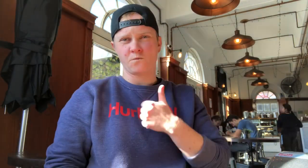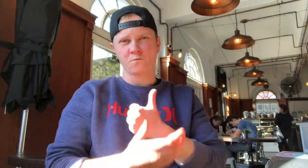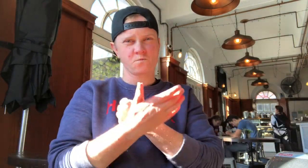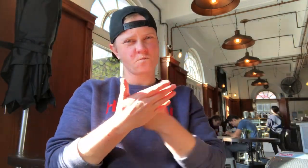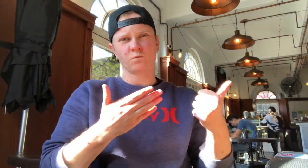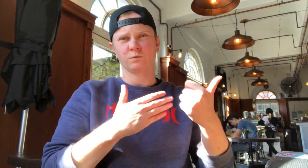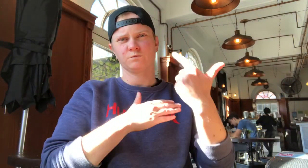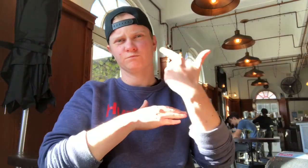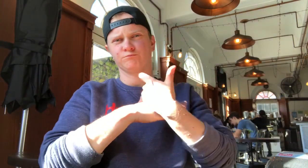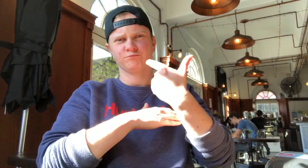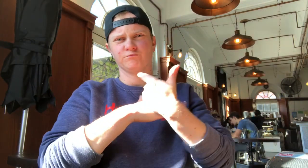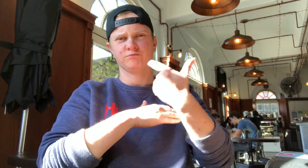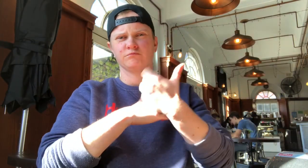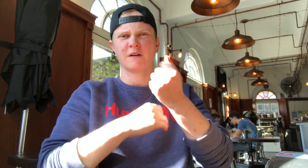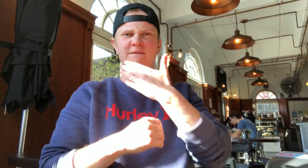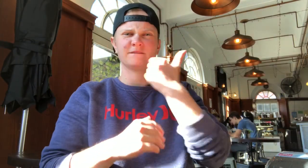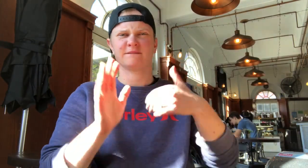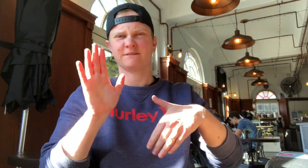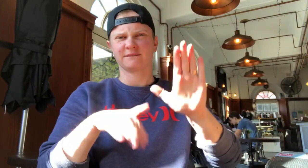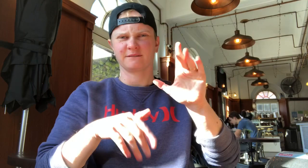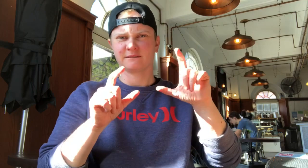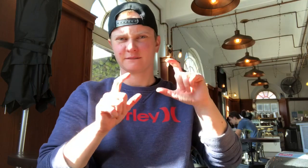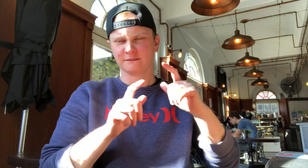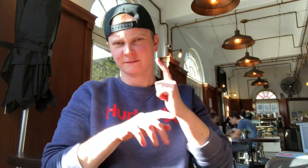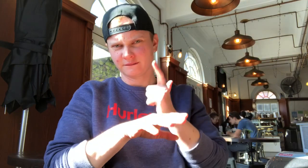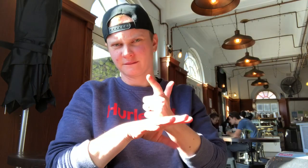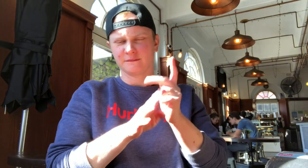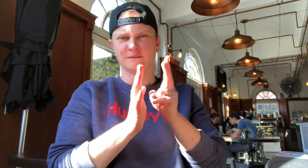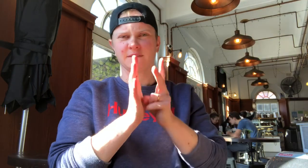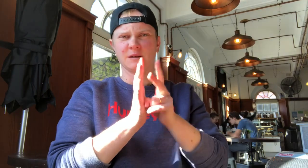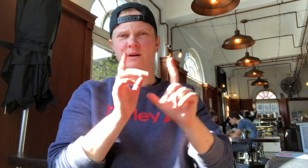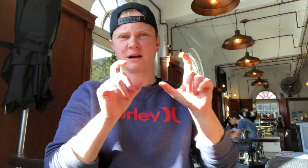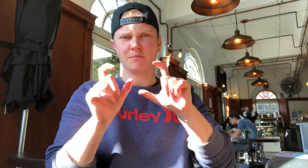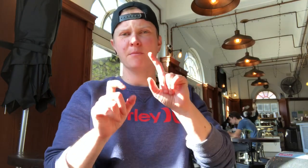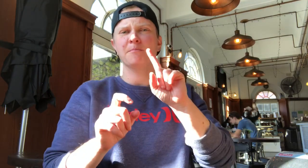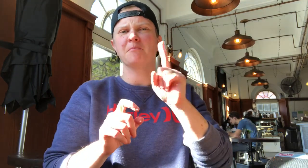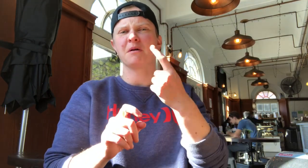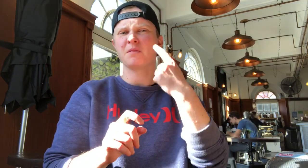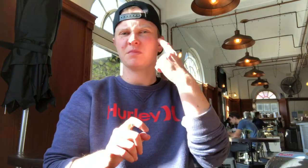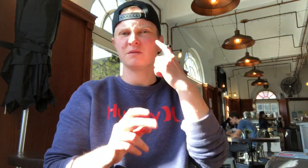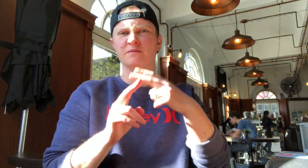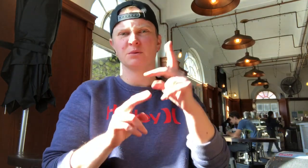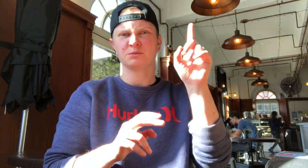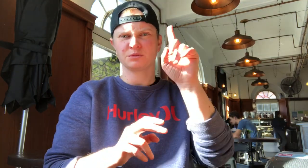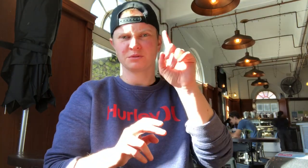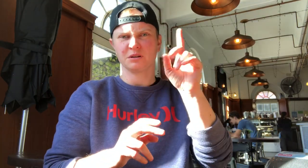Normally, I always have my own fancy camera to record my video blogs but just for today